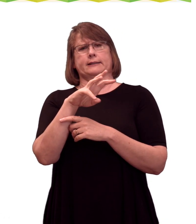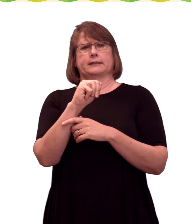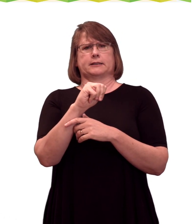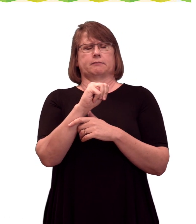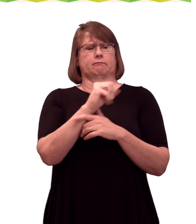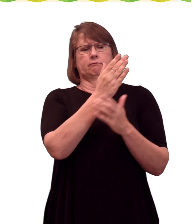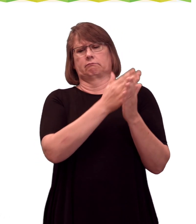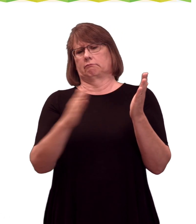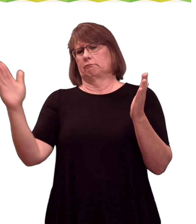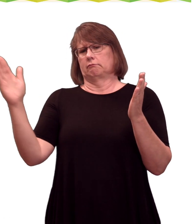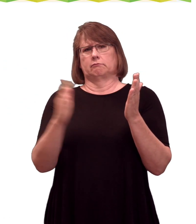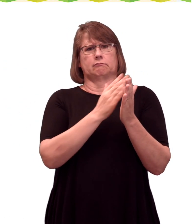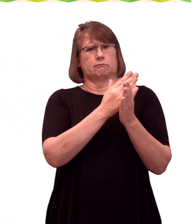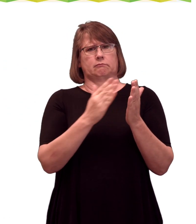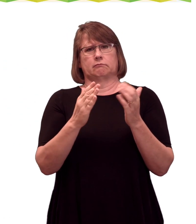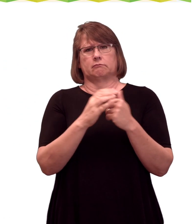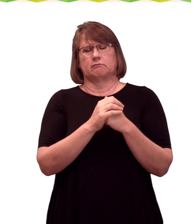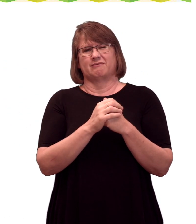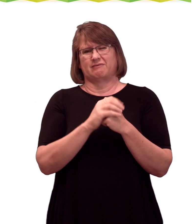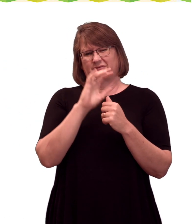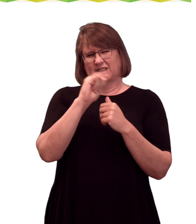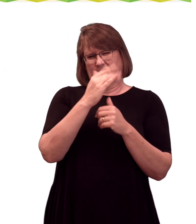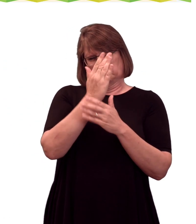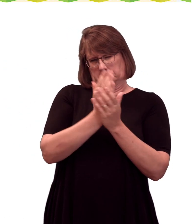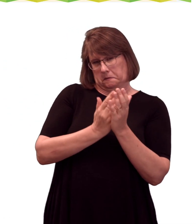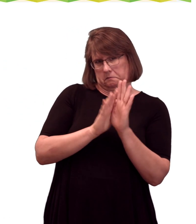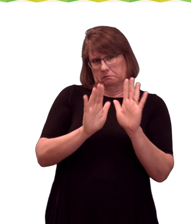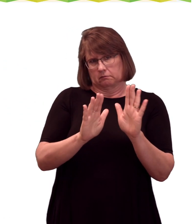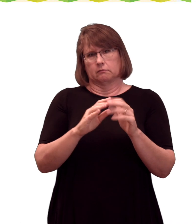and challenges on the autism spectrum, to name a few.